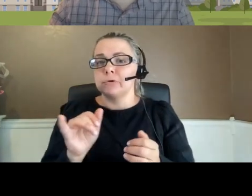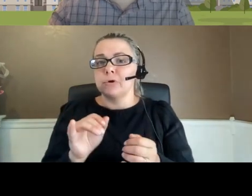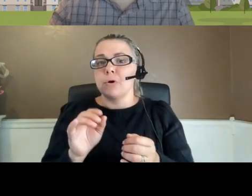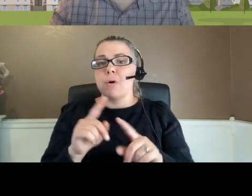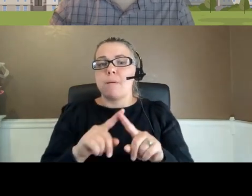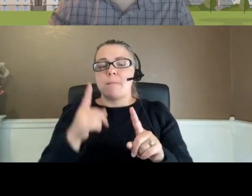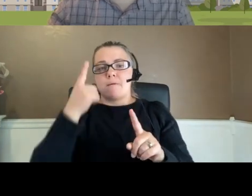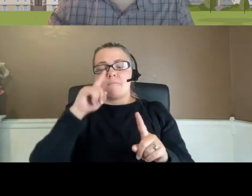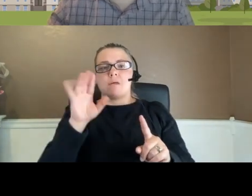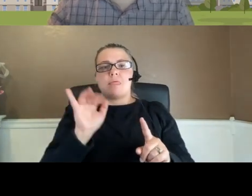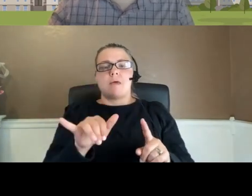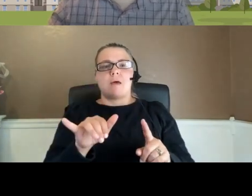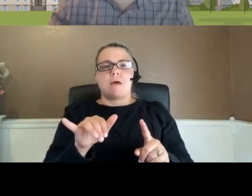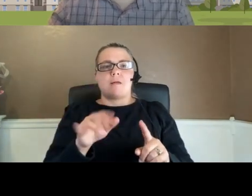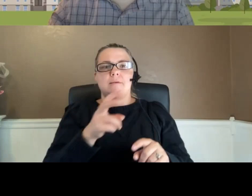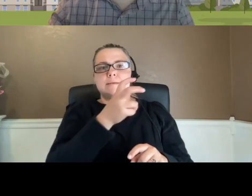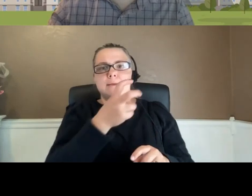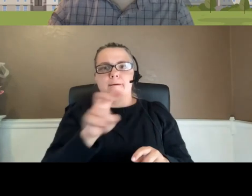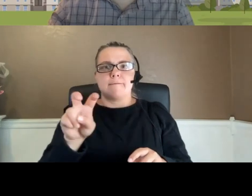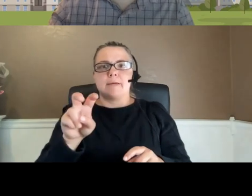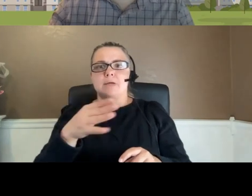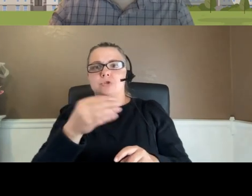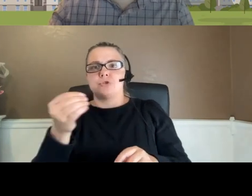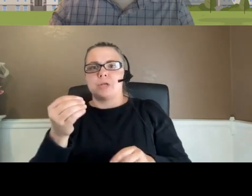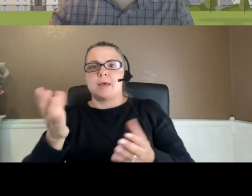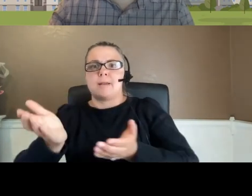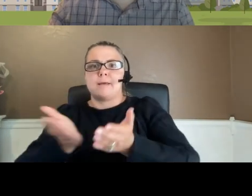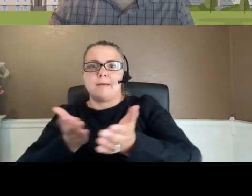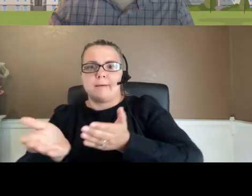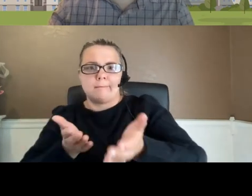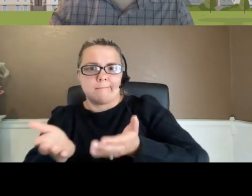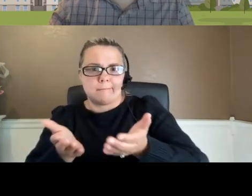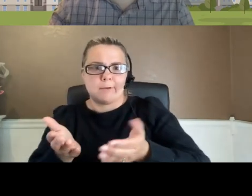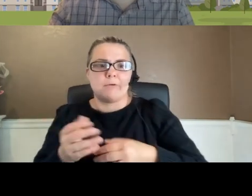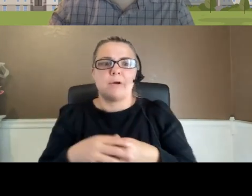is really kind of the when of those W's that we introduced. This is where accessibility testing,